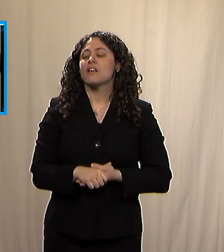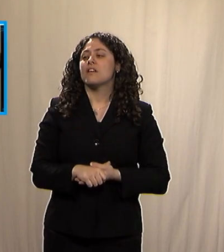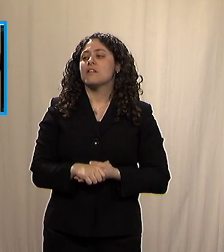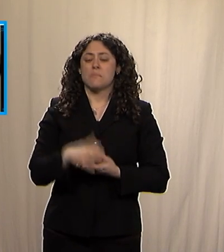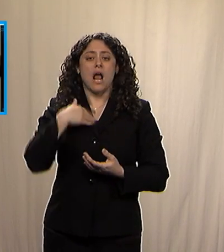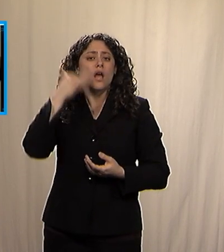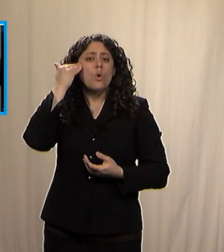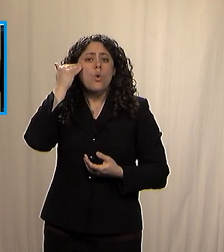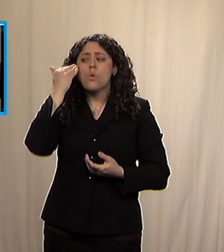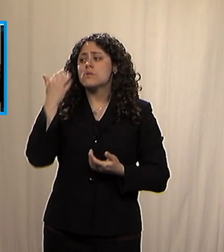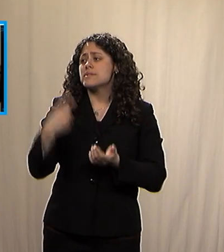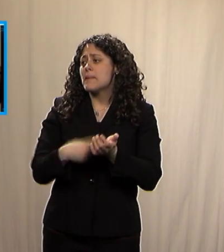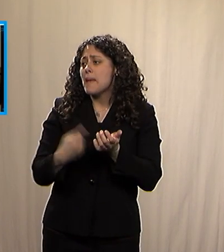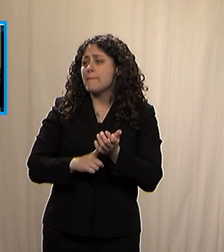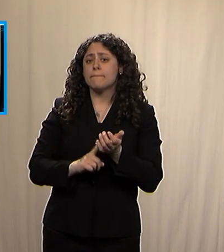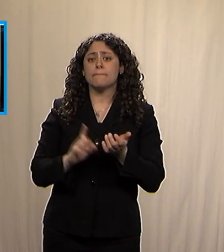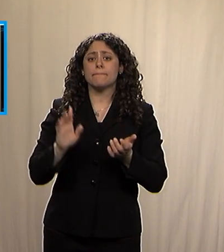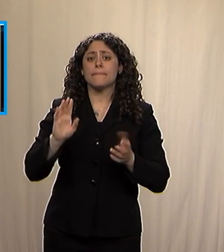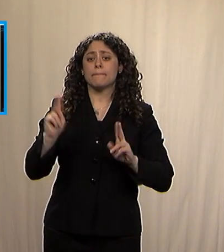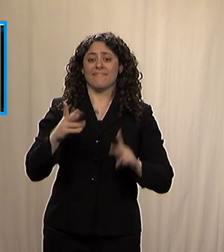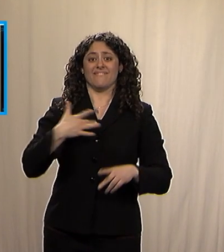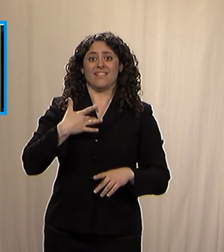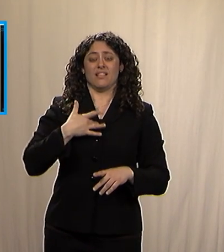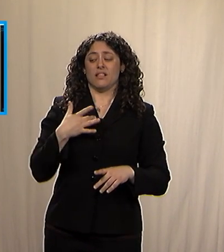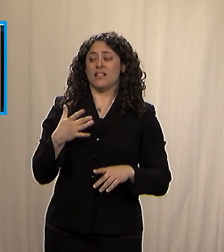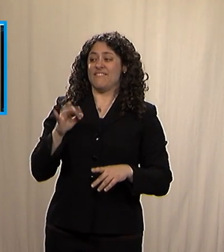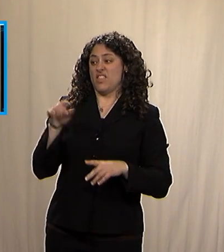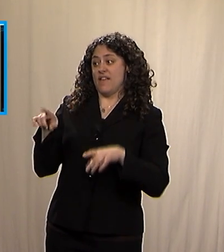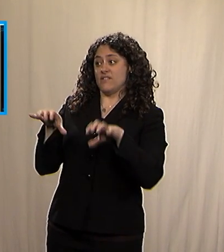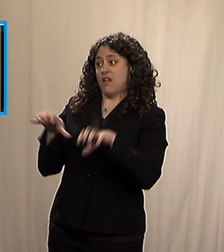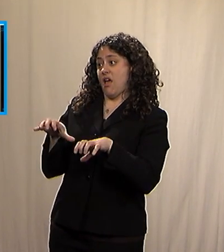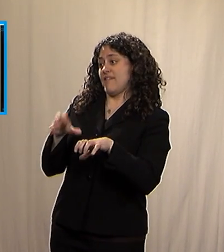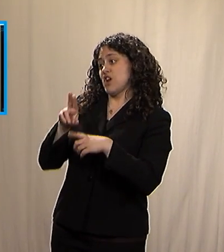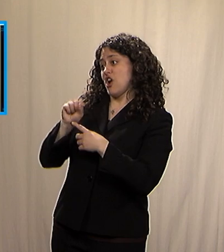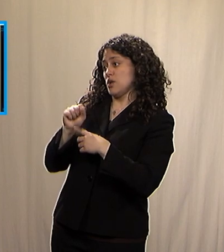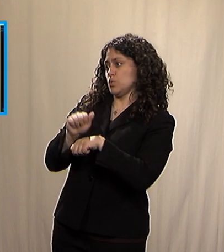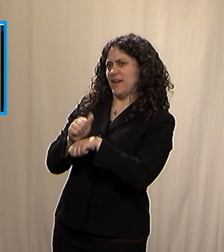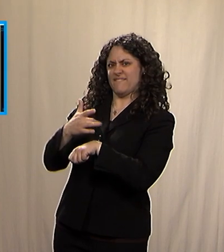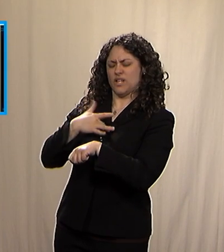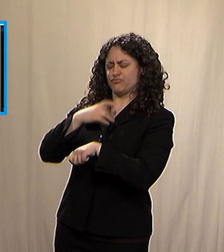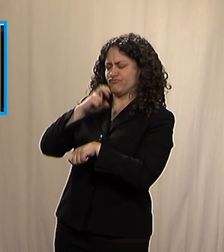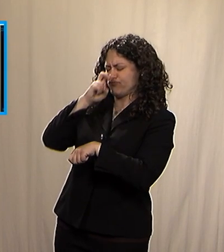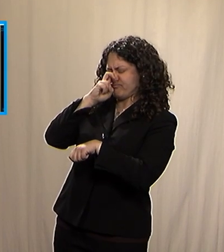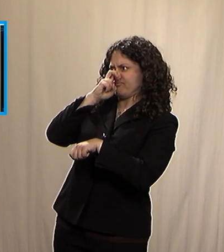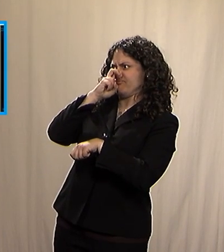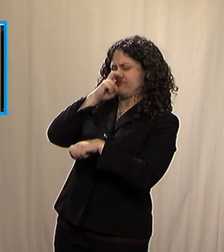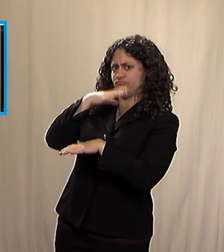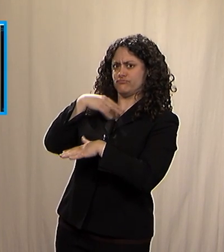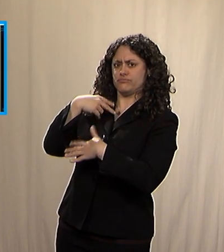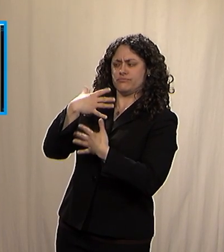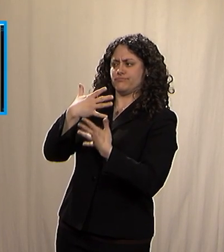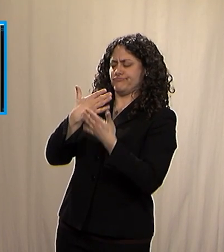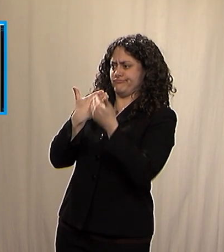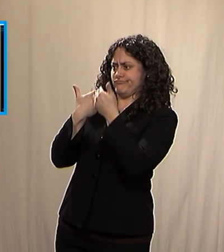when they have done certain types of VRS work that they feel very constrained and they can't use the strategies